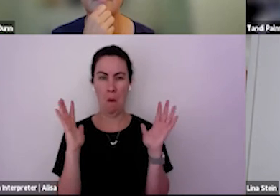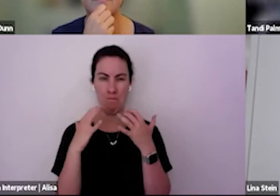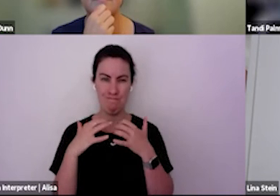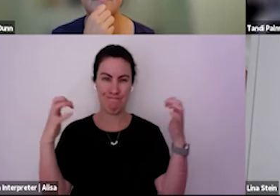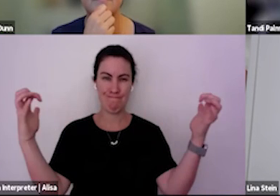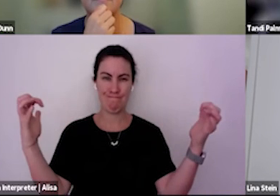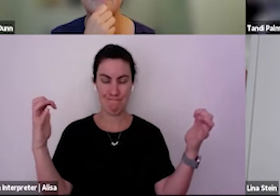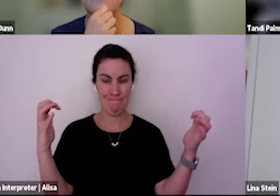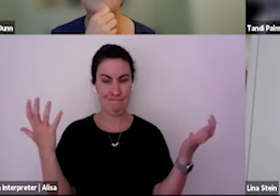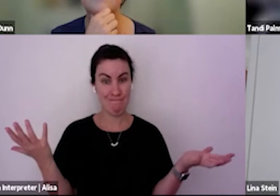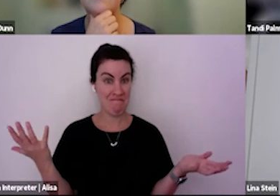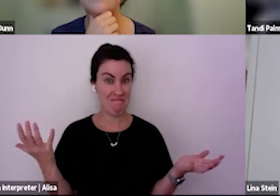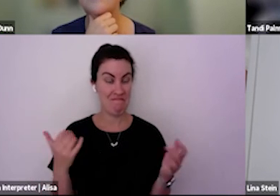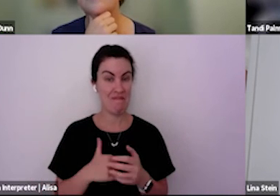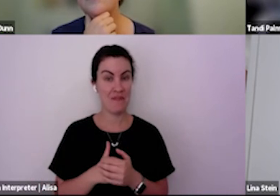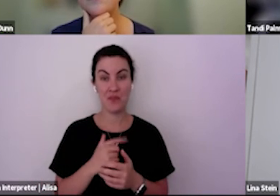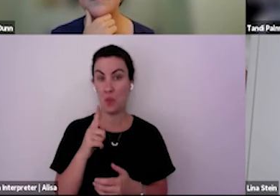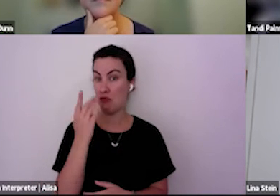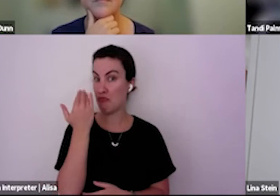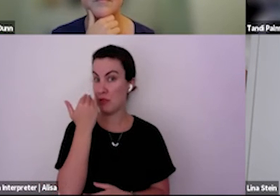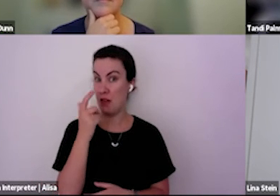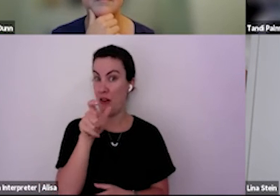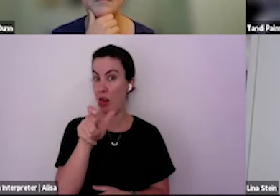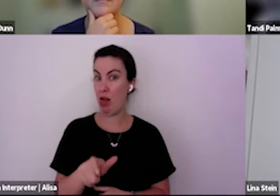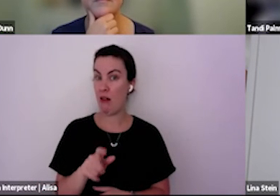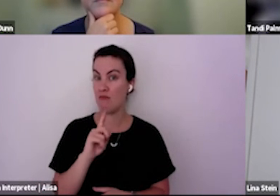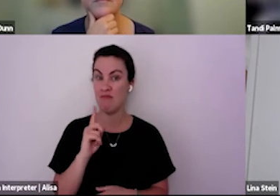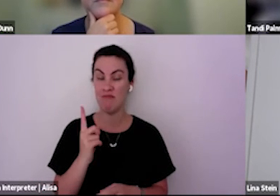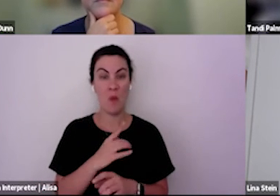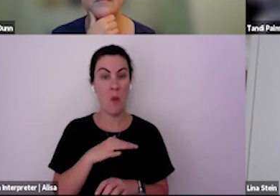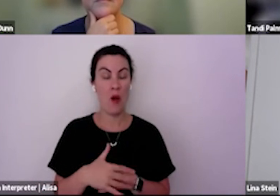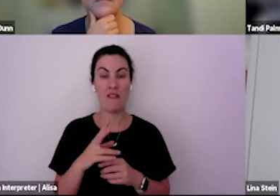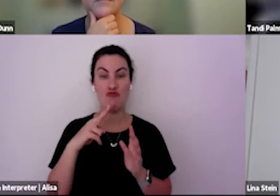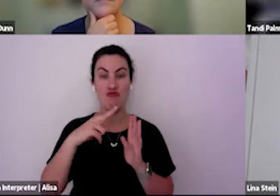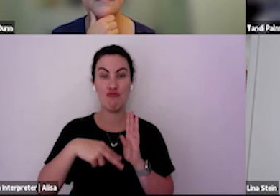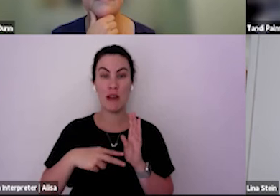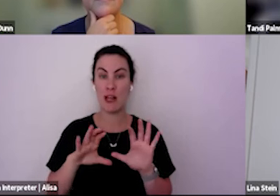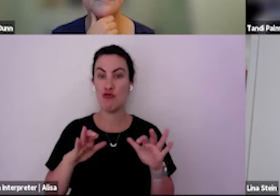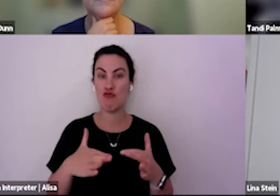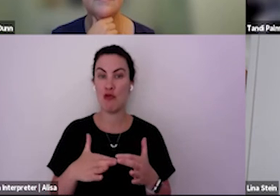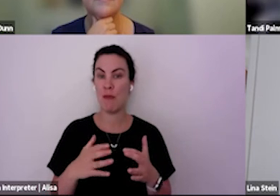recent client mentioned to us as they launched a reading group for 10 people and it sold out really well.